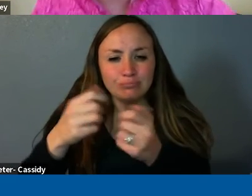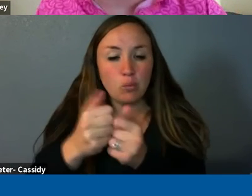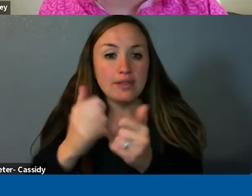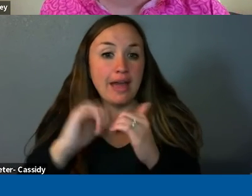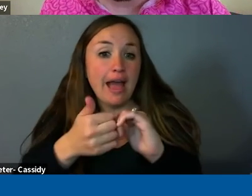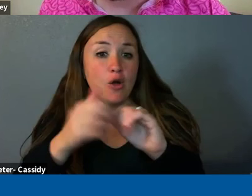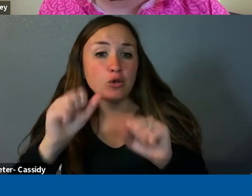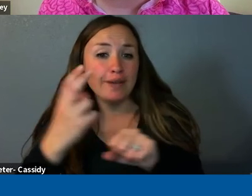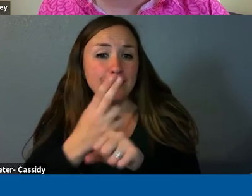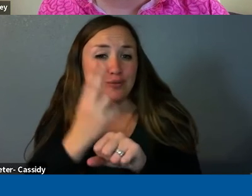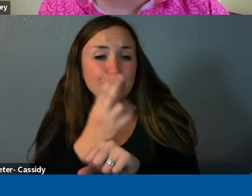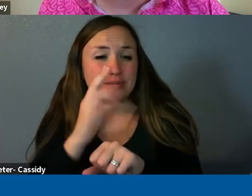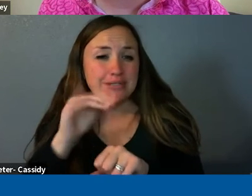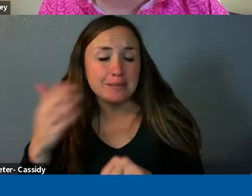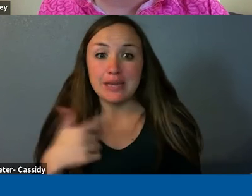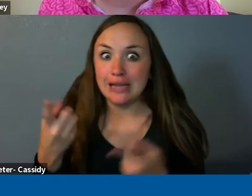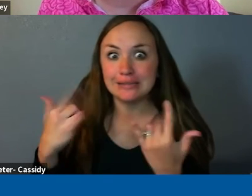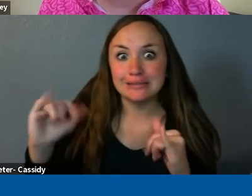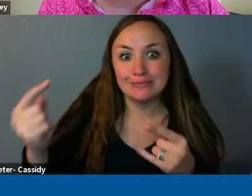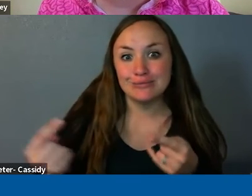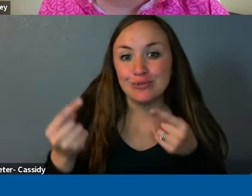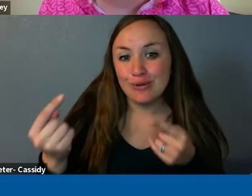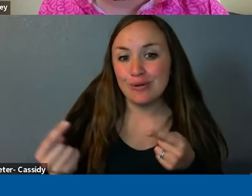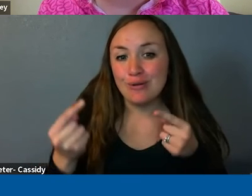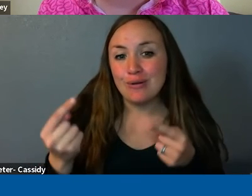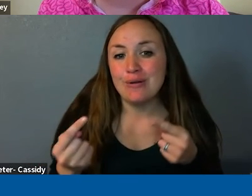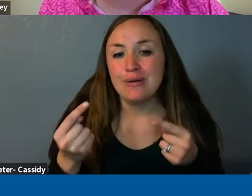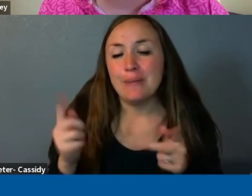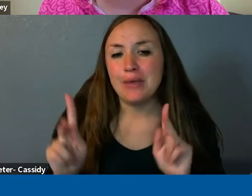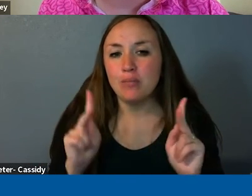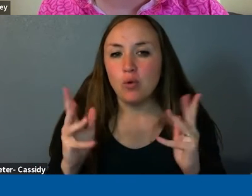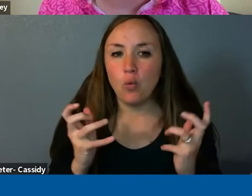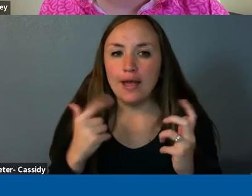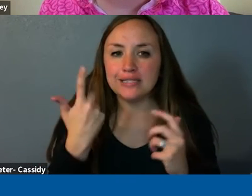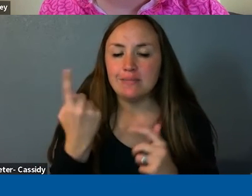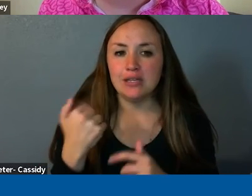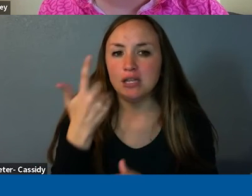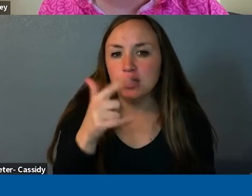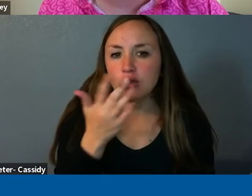I still struggle with it, honestly, people's notions of aesthetics are complicated.